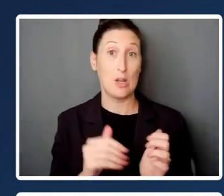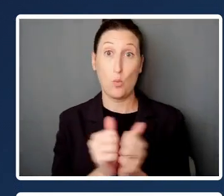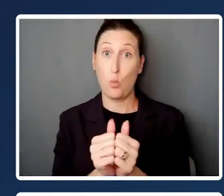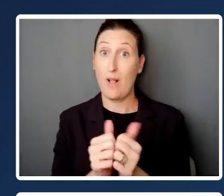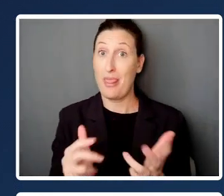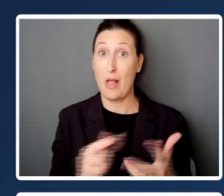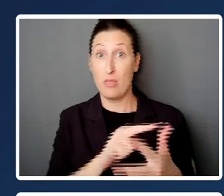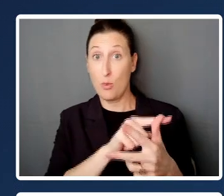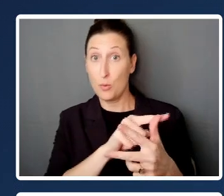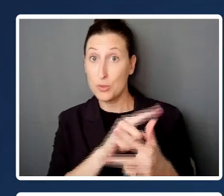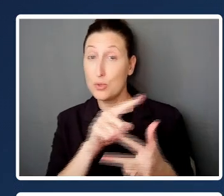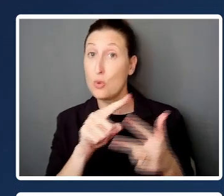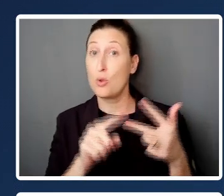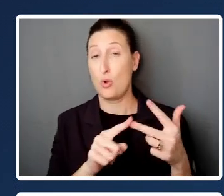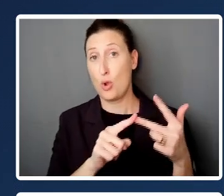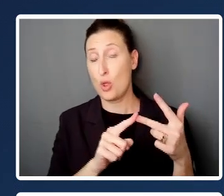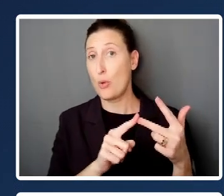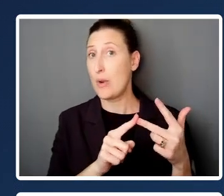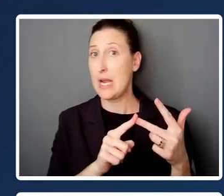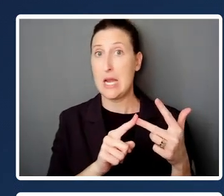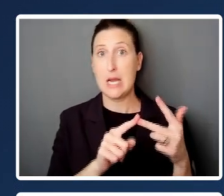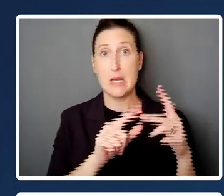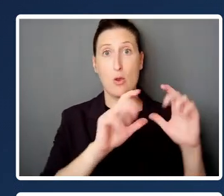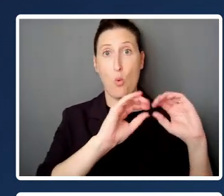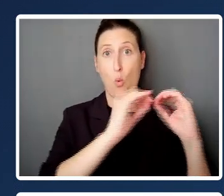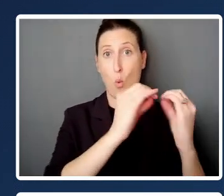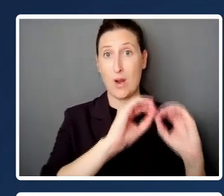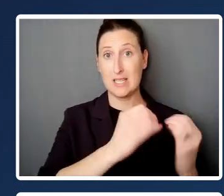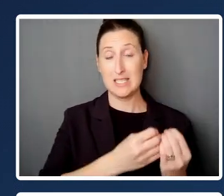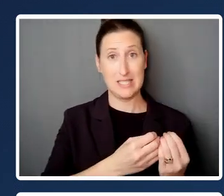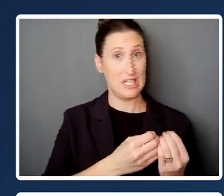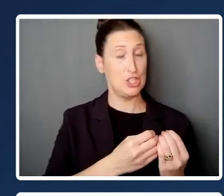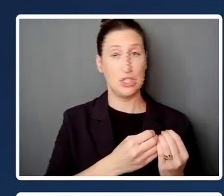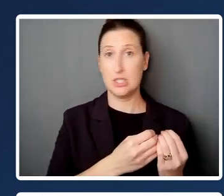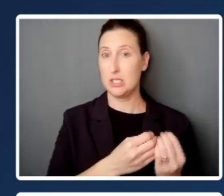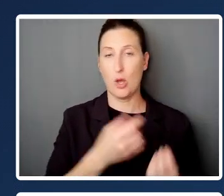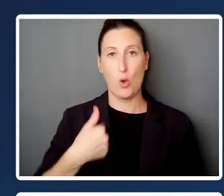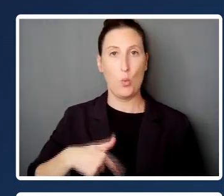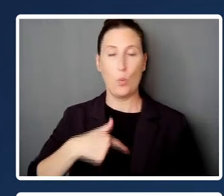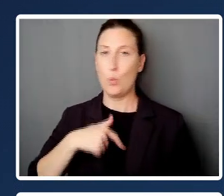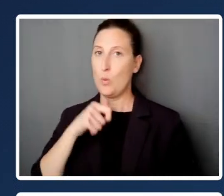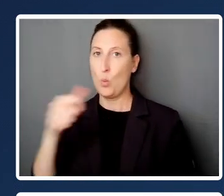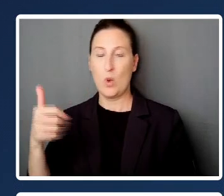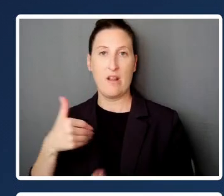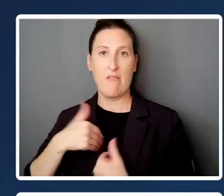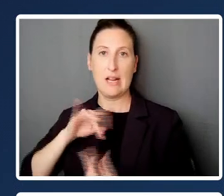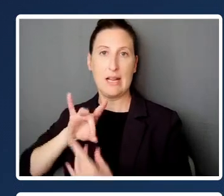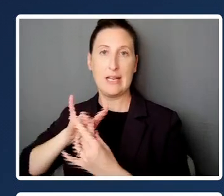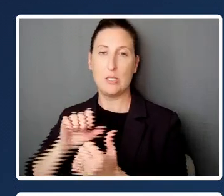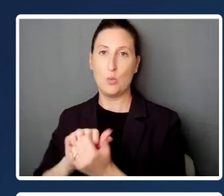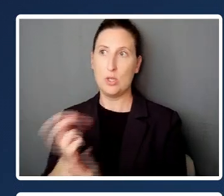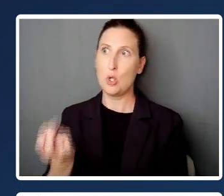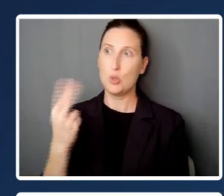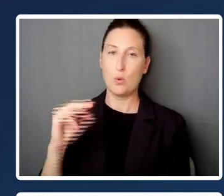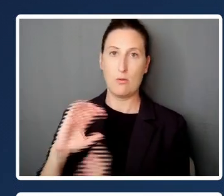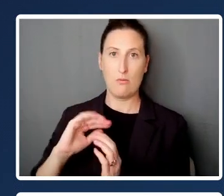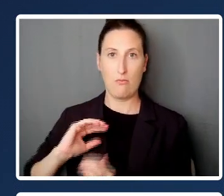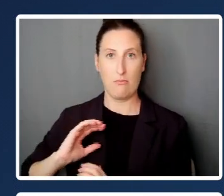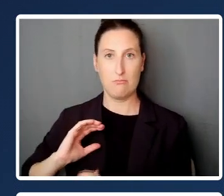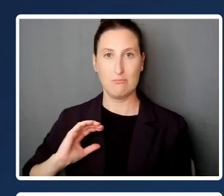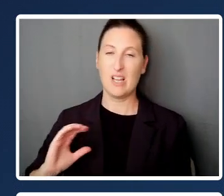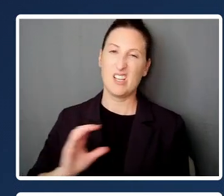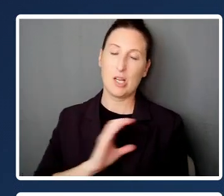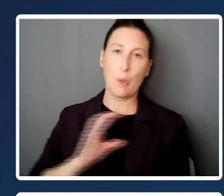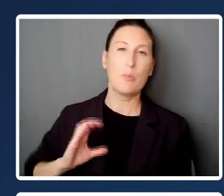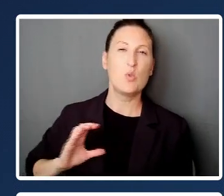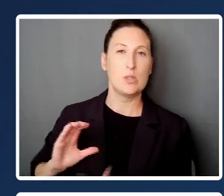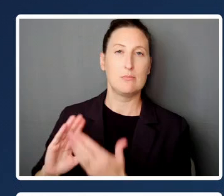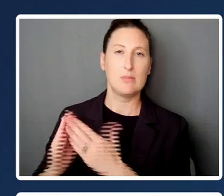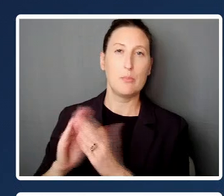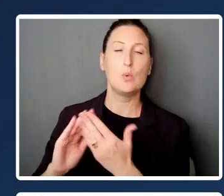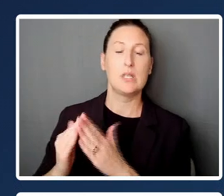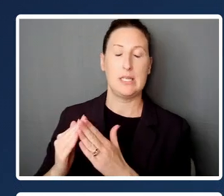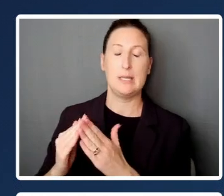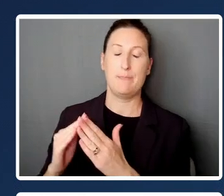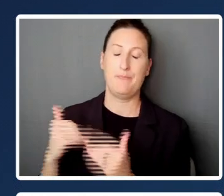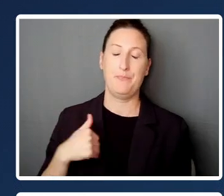members involved without key people across the way really facilitating those relationships. And